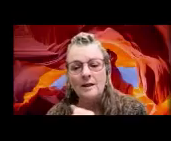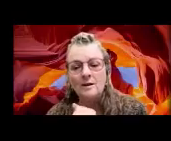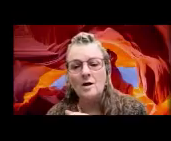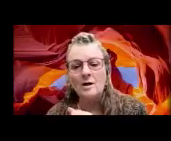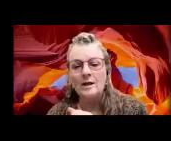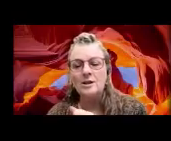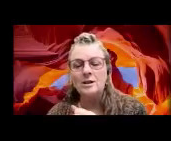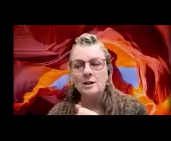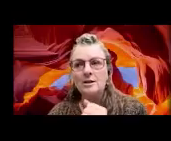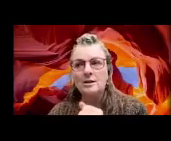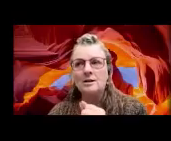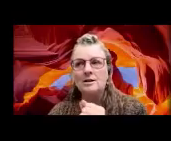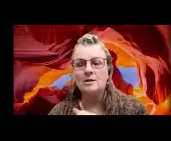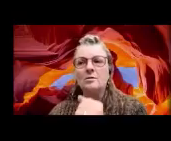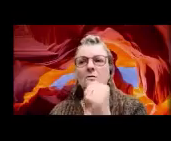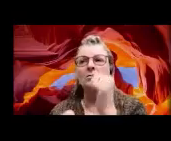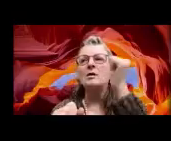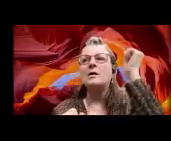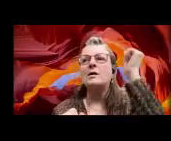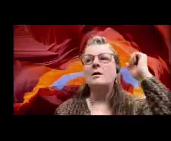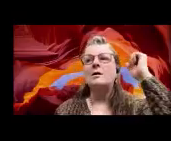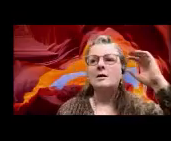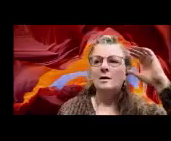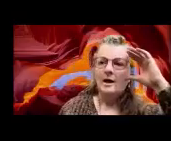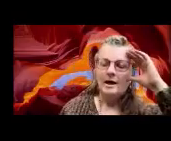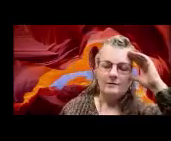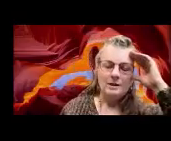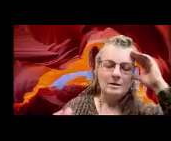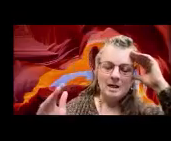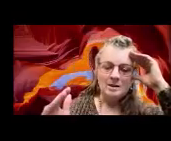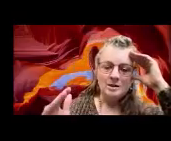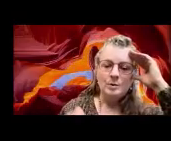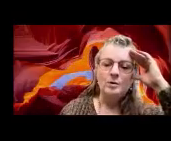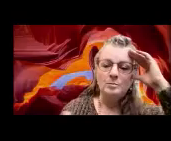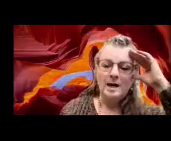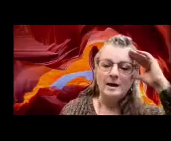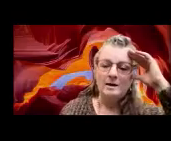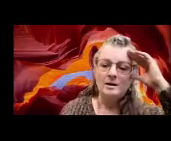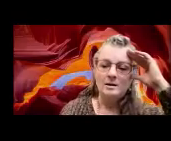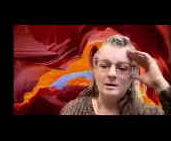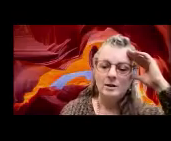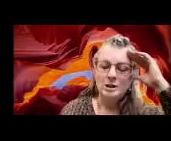long, and she just needs to have the demands pulled back when she